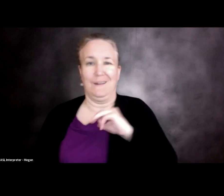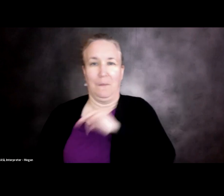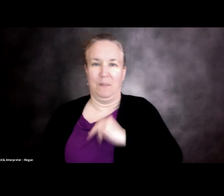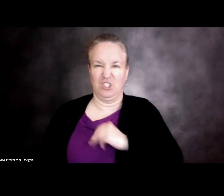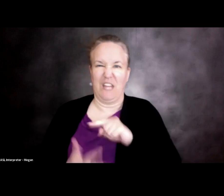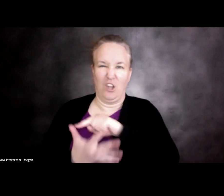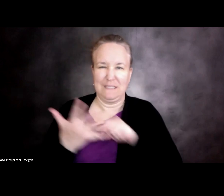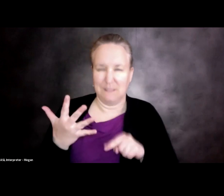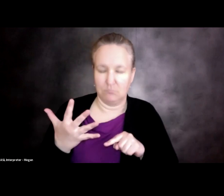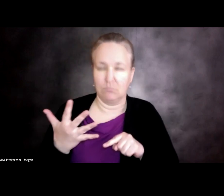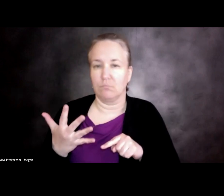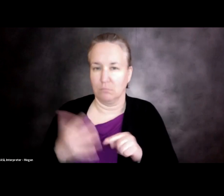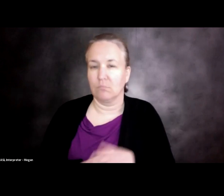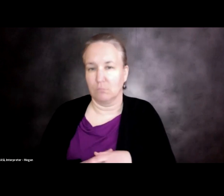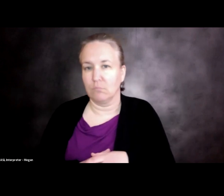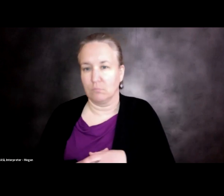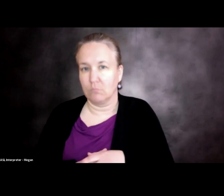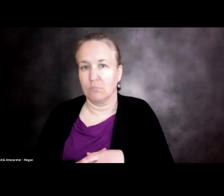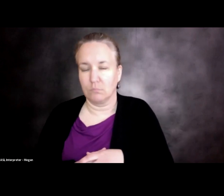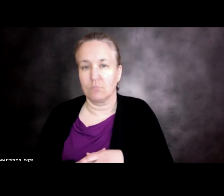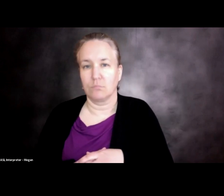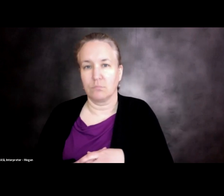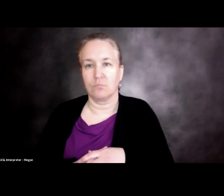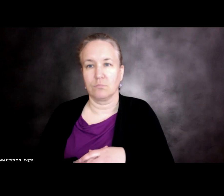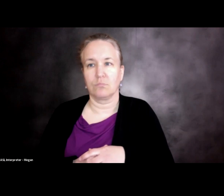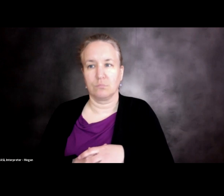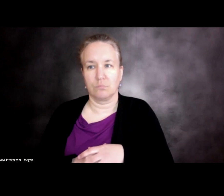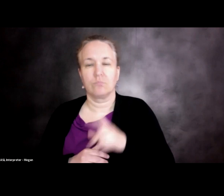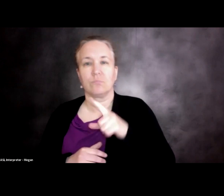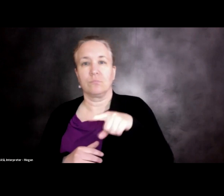who were imagined, on the basis of their youthful vigor,